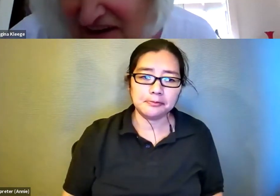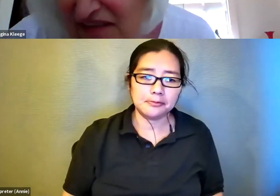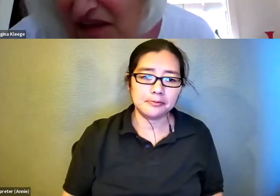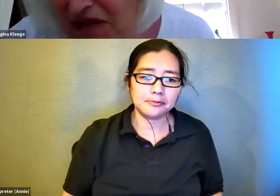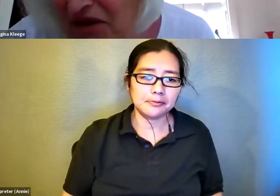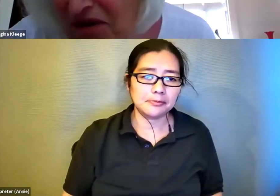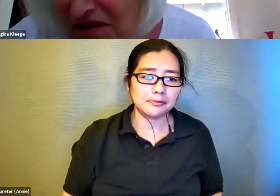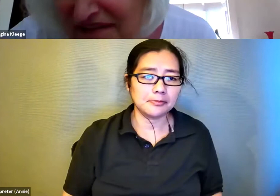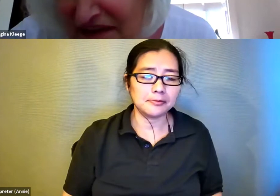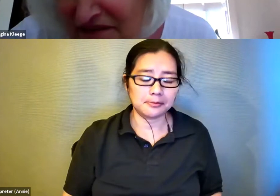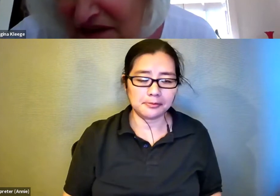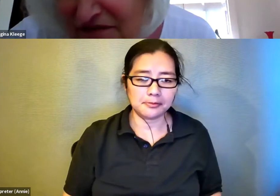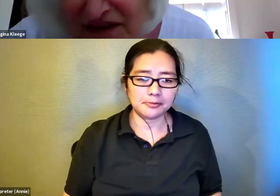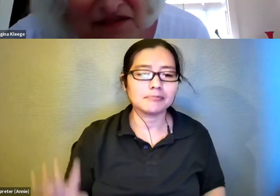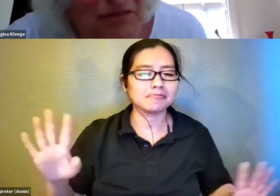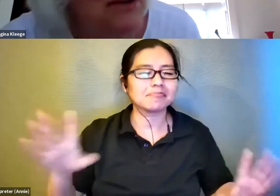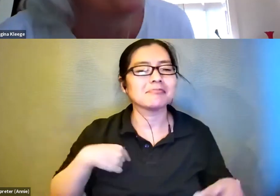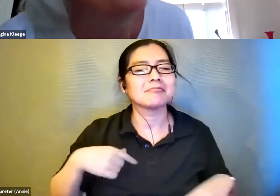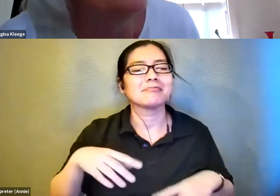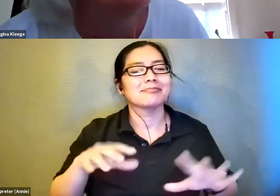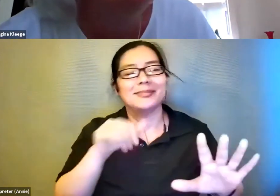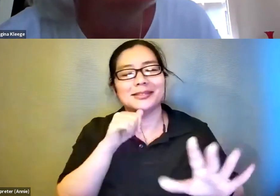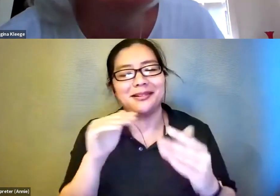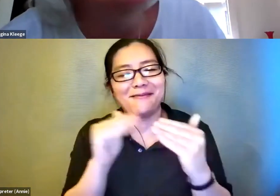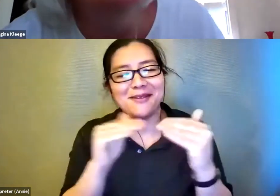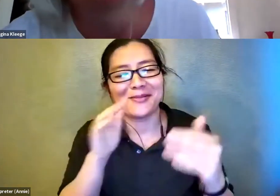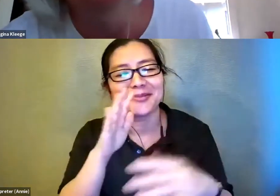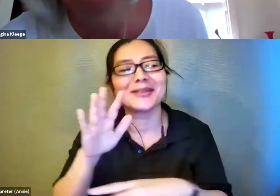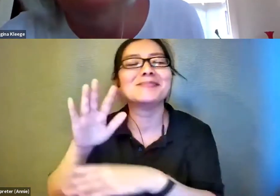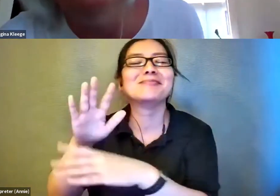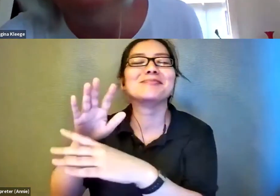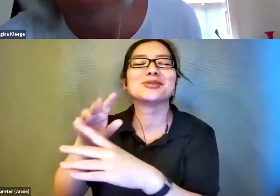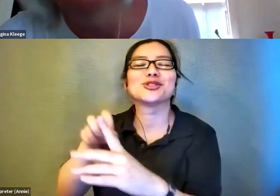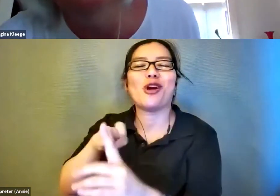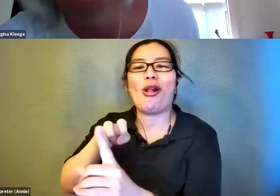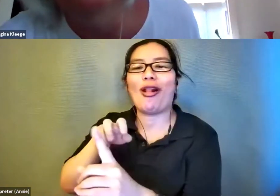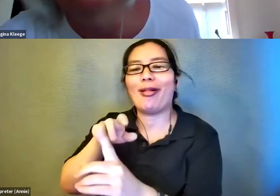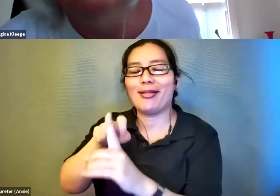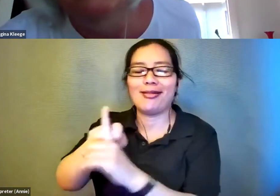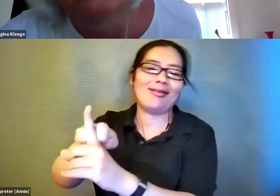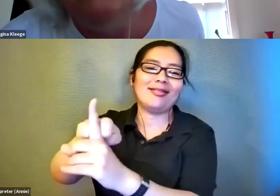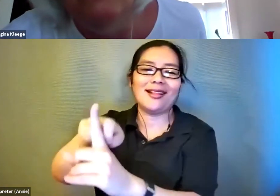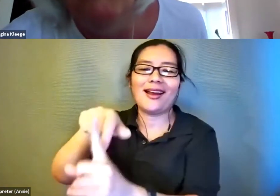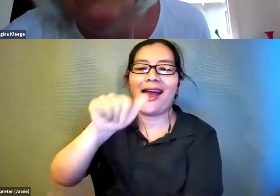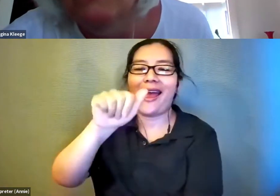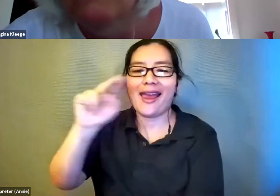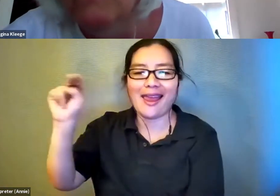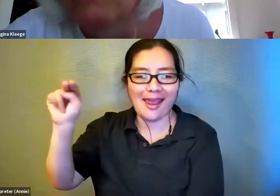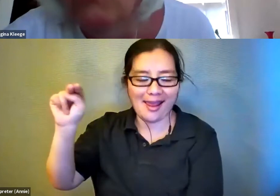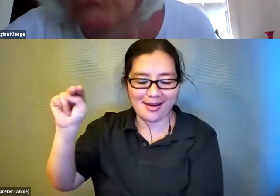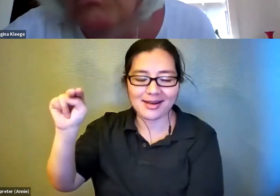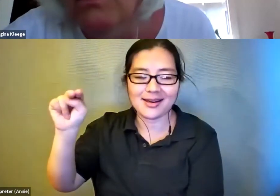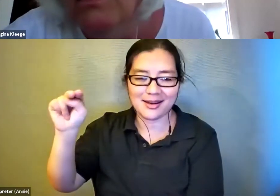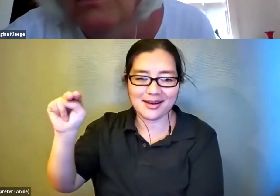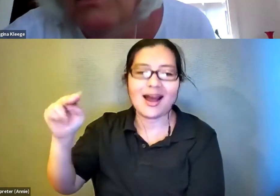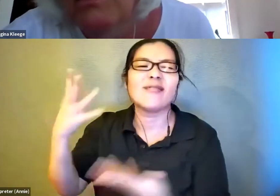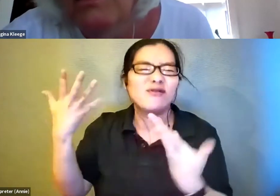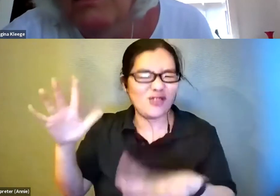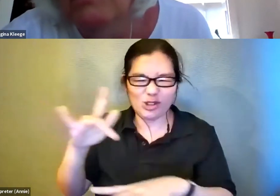All right. That's unfair. Let me call on you, Ann. Because I have had my hands on your work. And